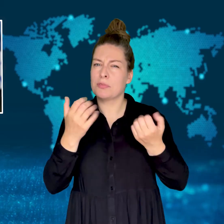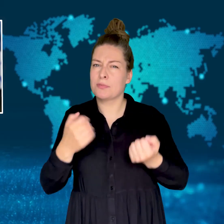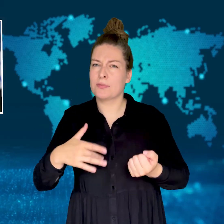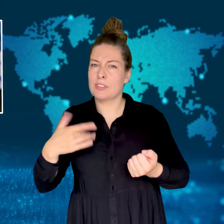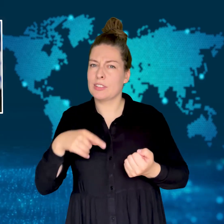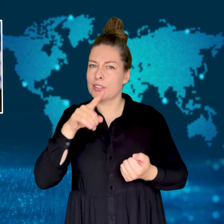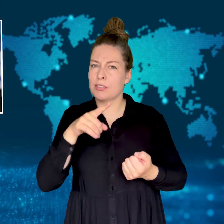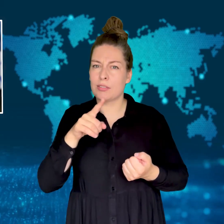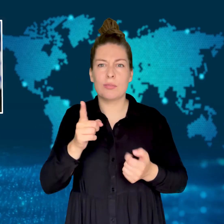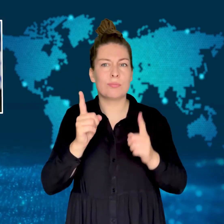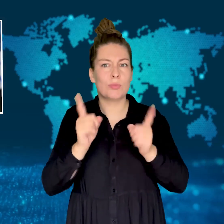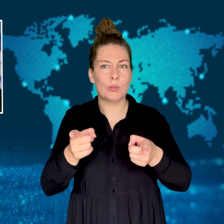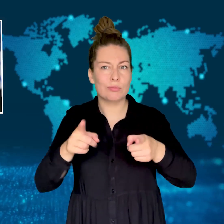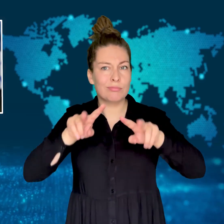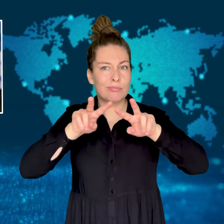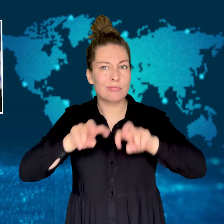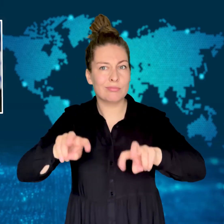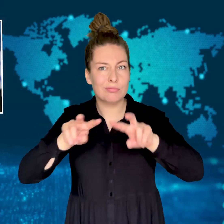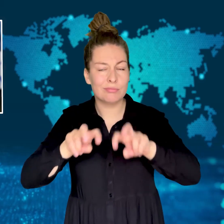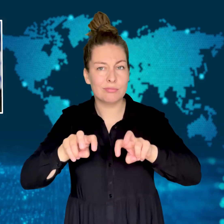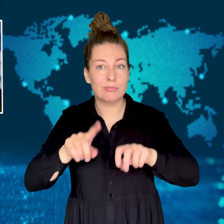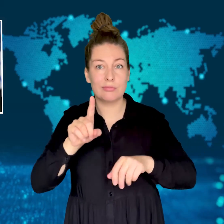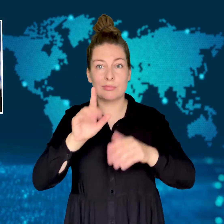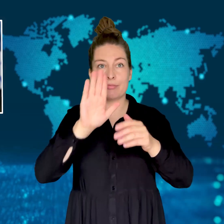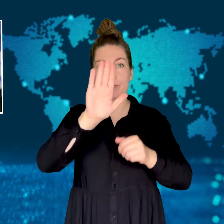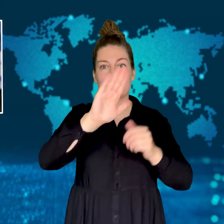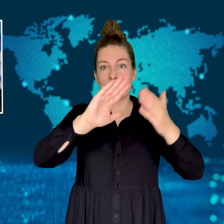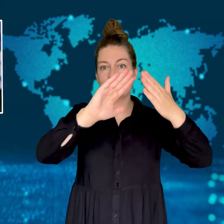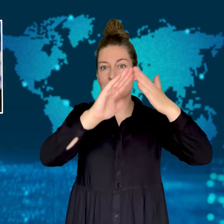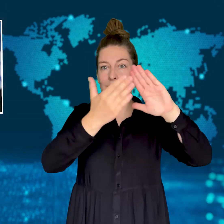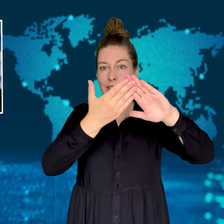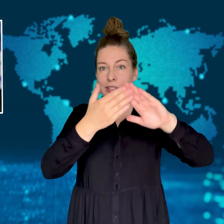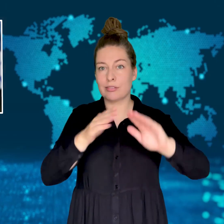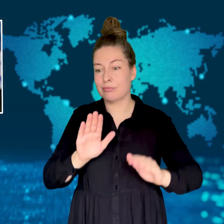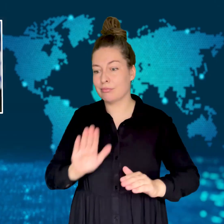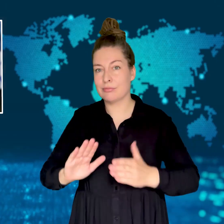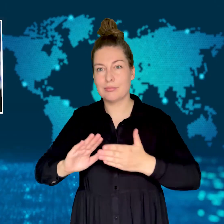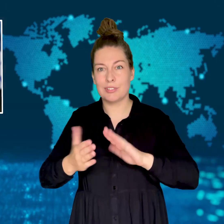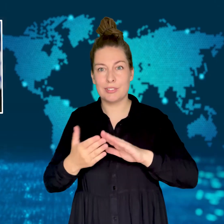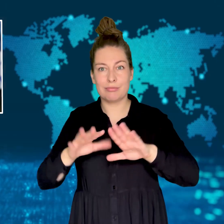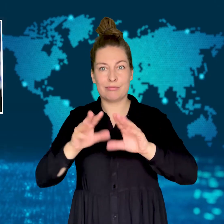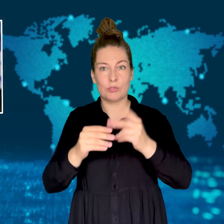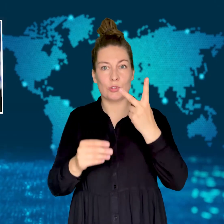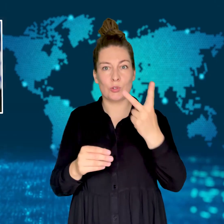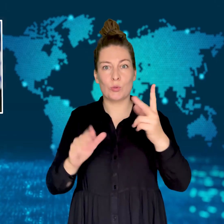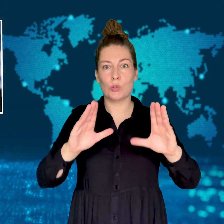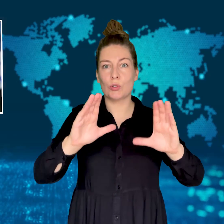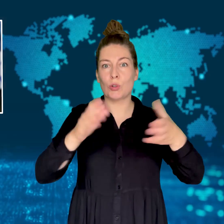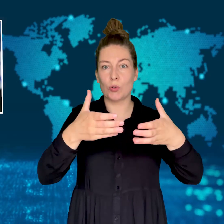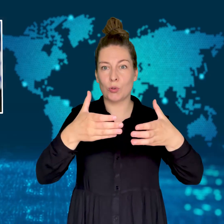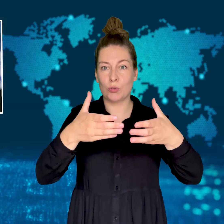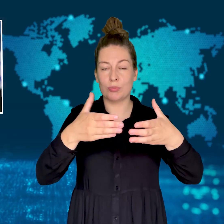The two investigative groups, one in North Parramatta and one in Sutherland,